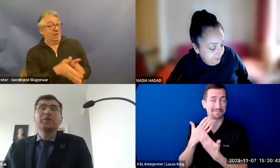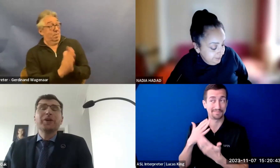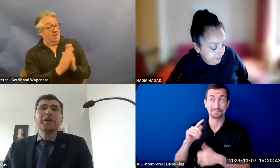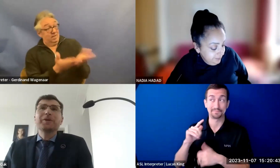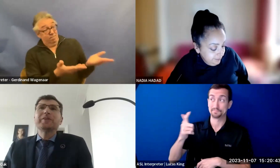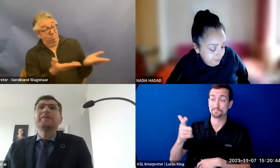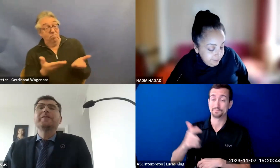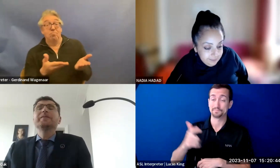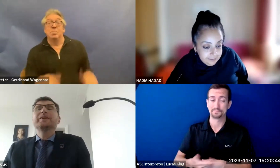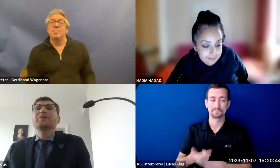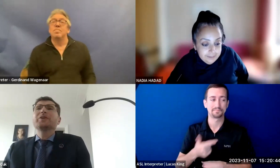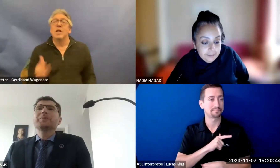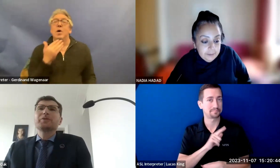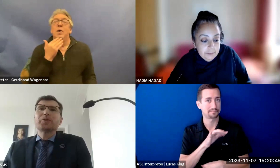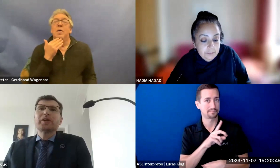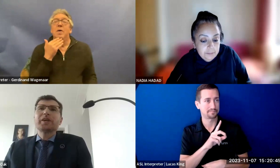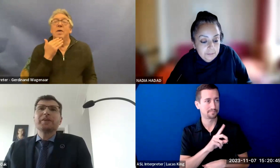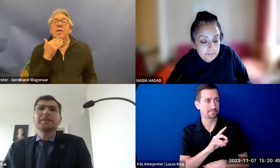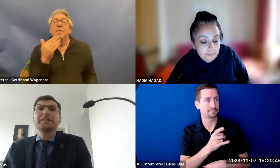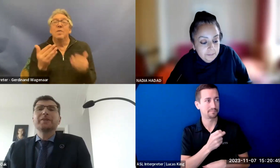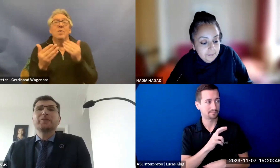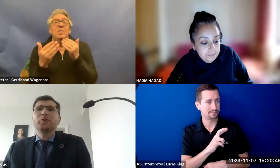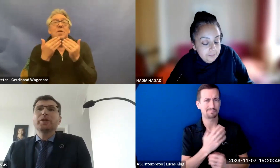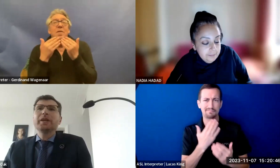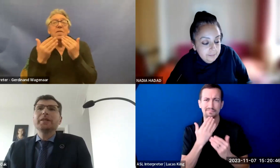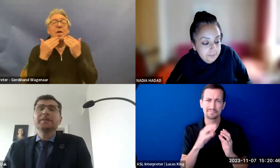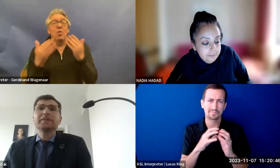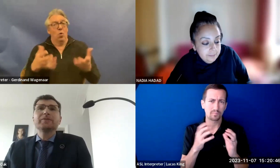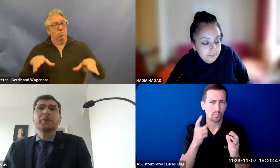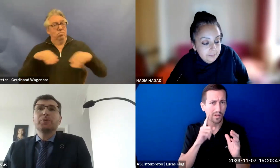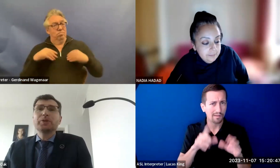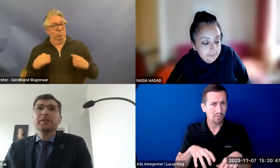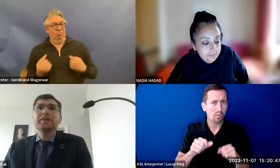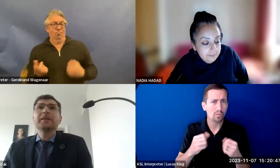Thank you for having us here today. This is a very important meeting